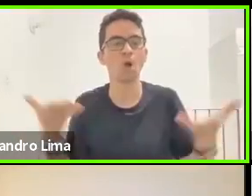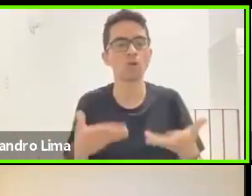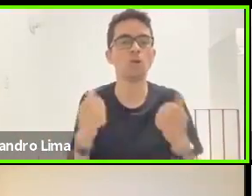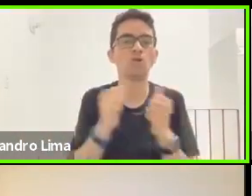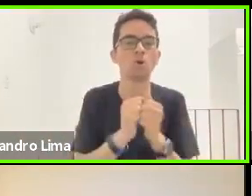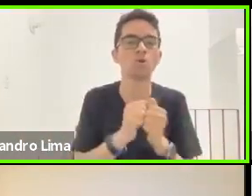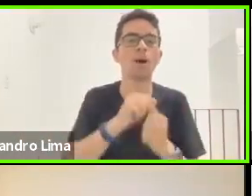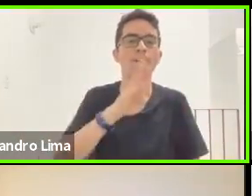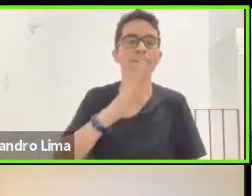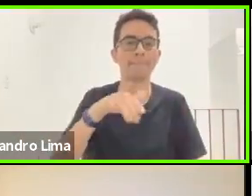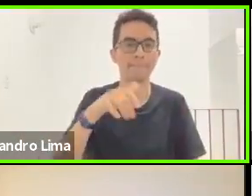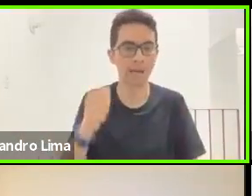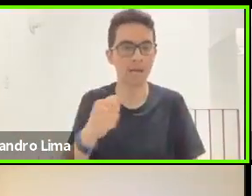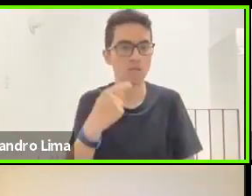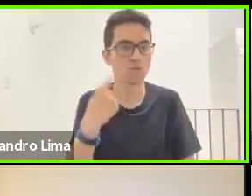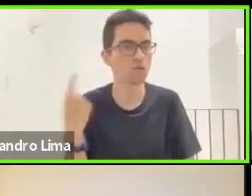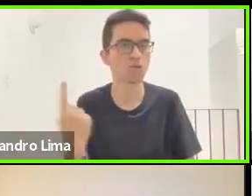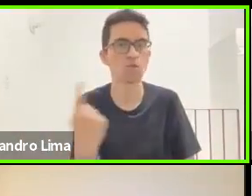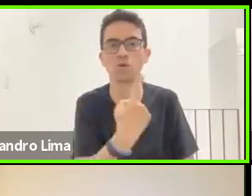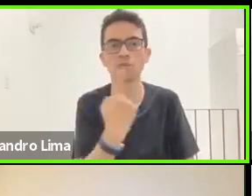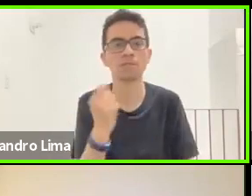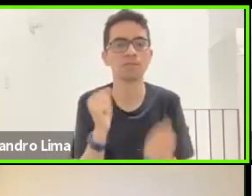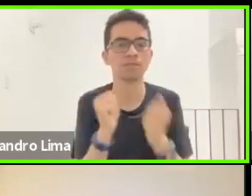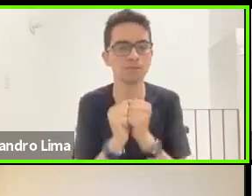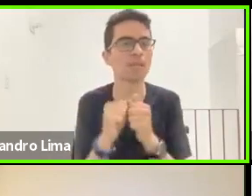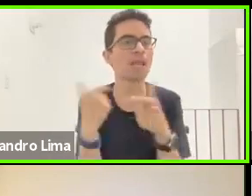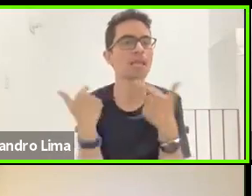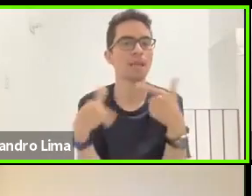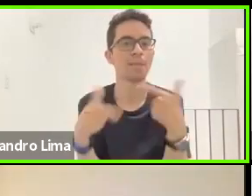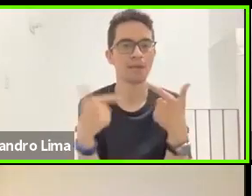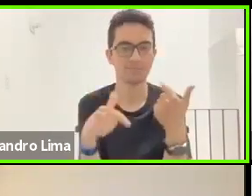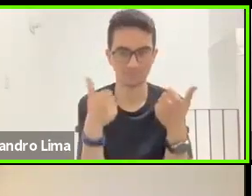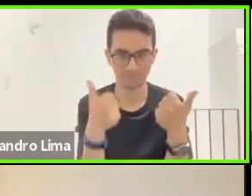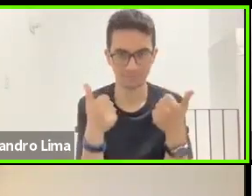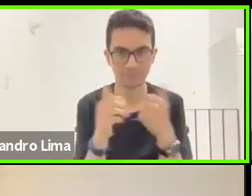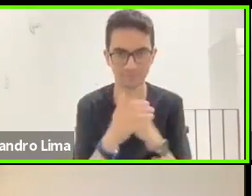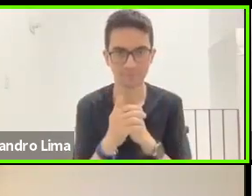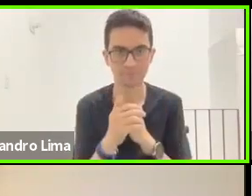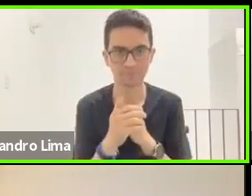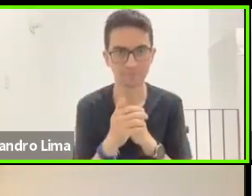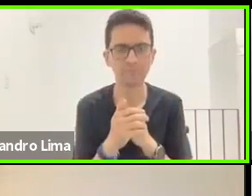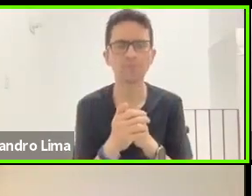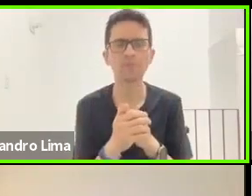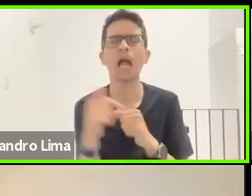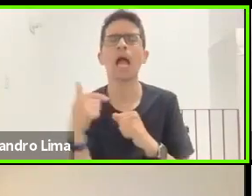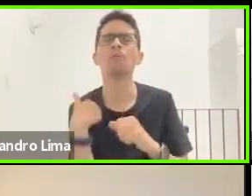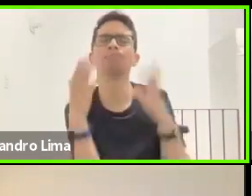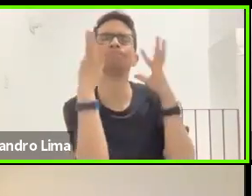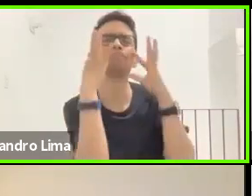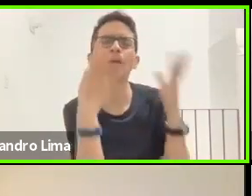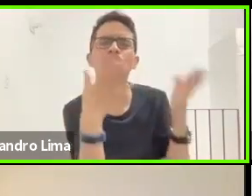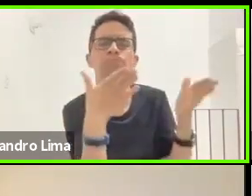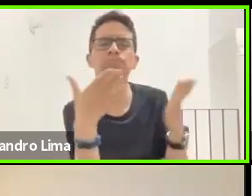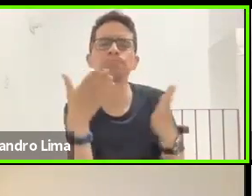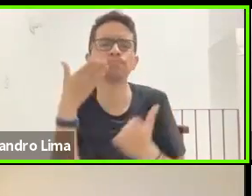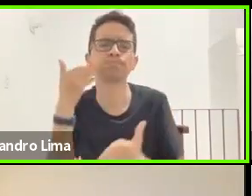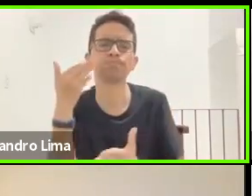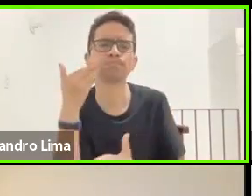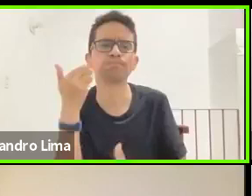with bianca this afternoon. It happens that we work today. ether and and. while you're listening to you. u and trying to get things